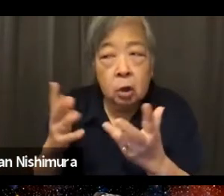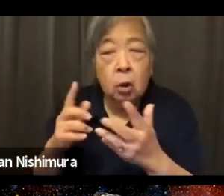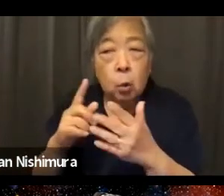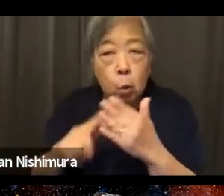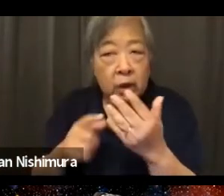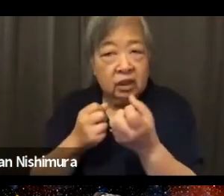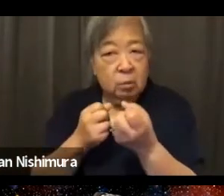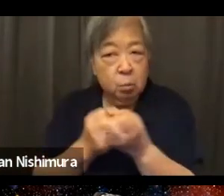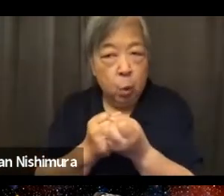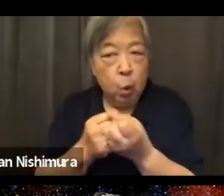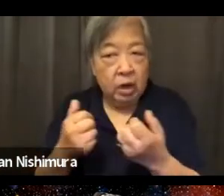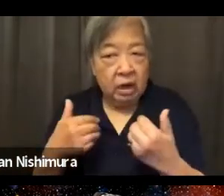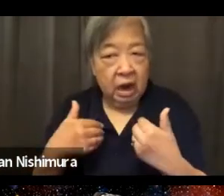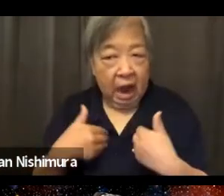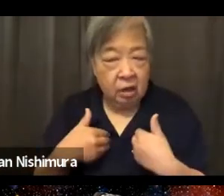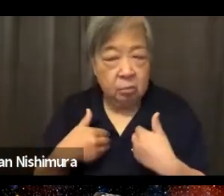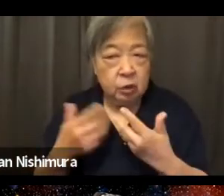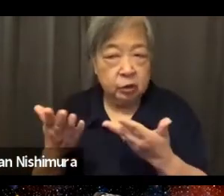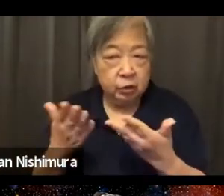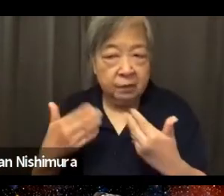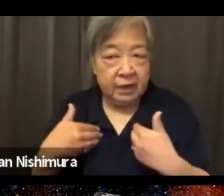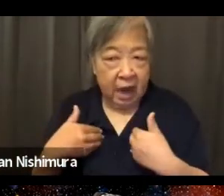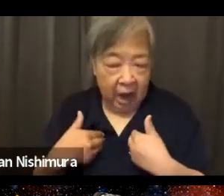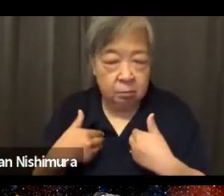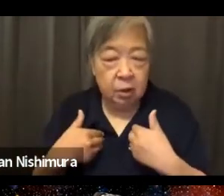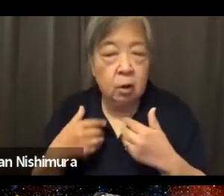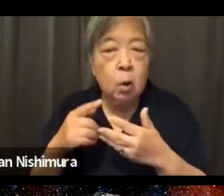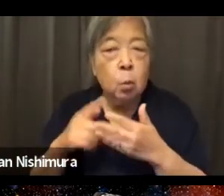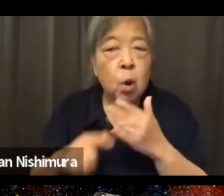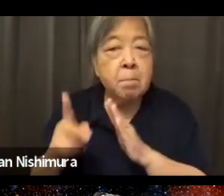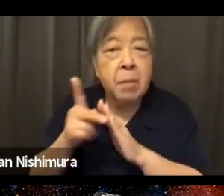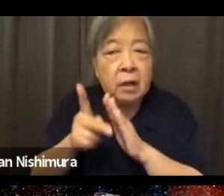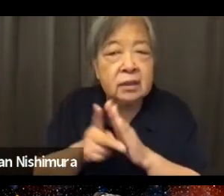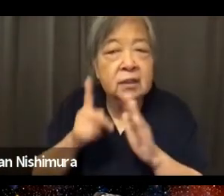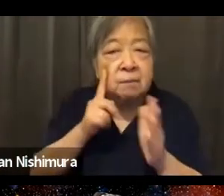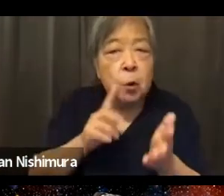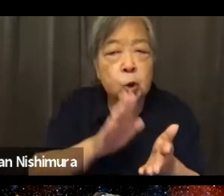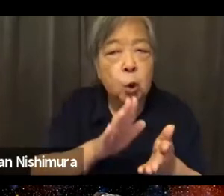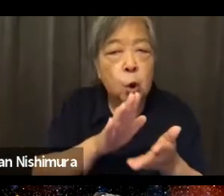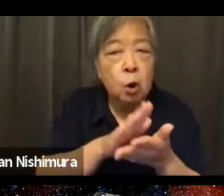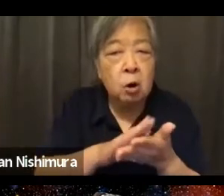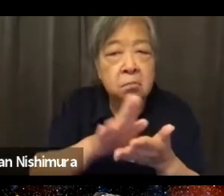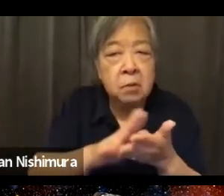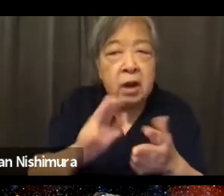or service animal policies for your own campus and how is that going to be integrated every